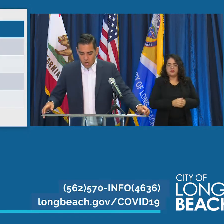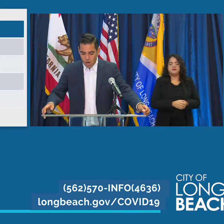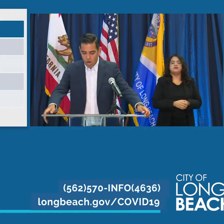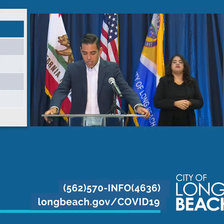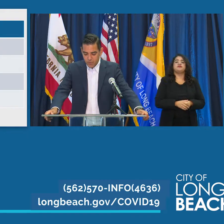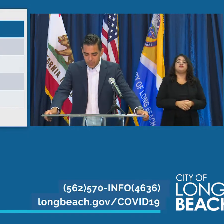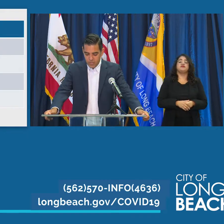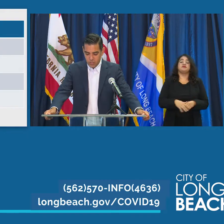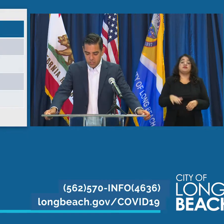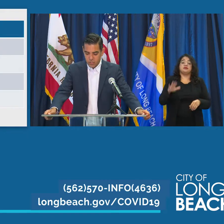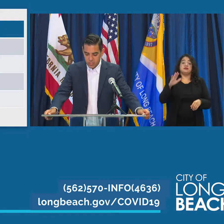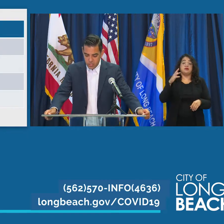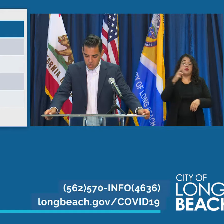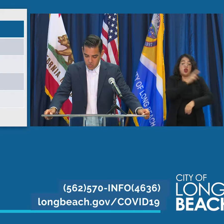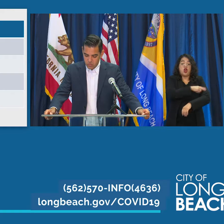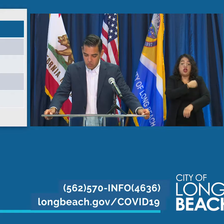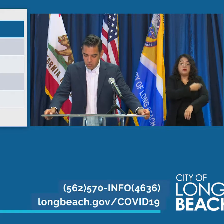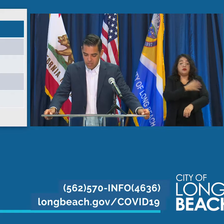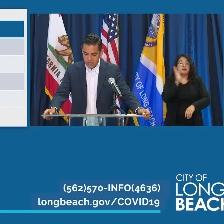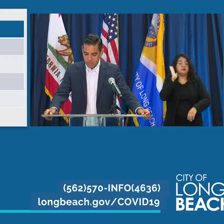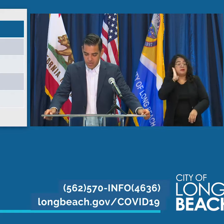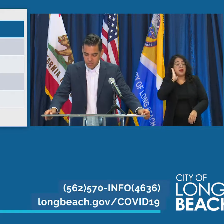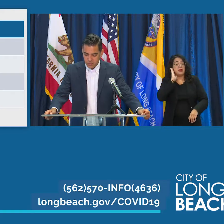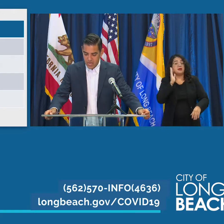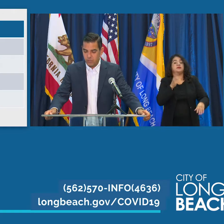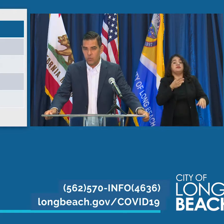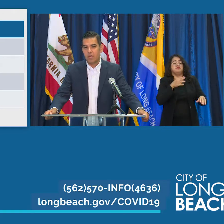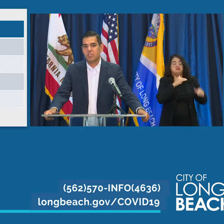Our hospital bed usage continues to remain stable around